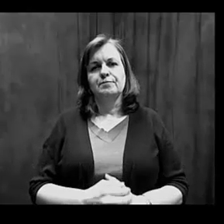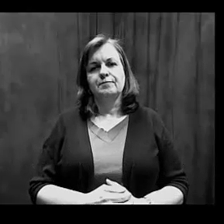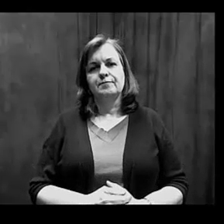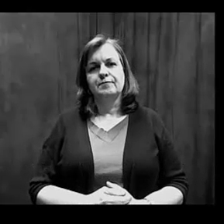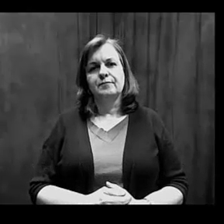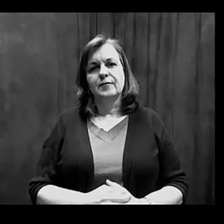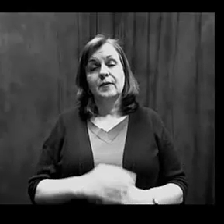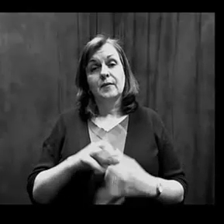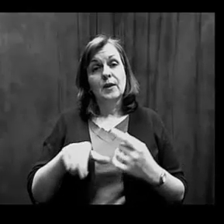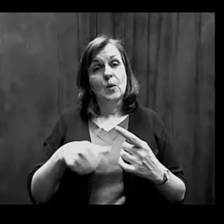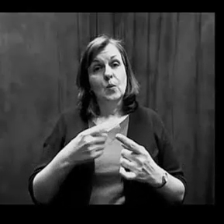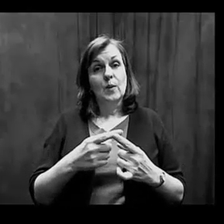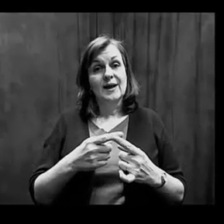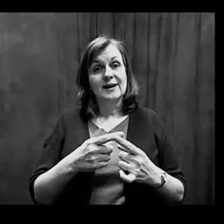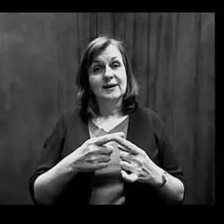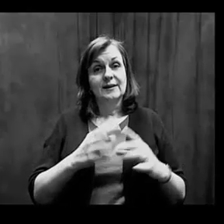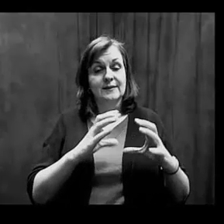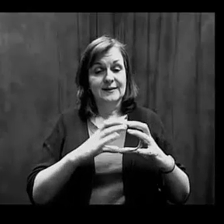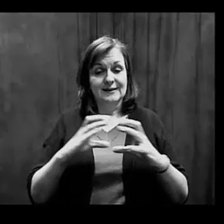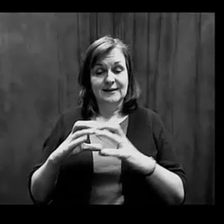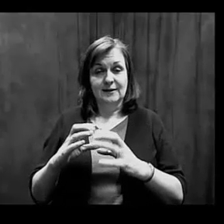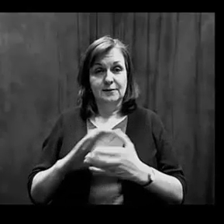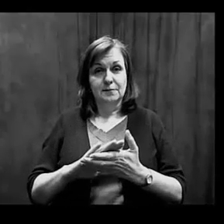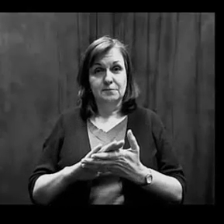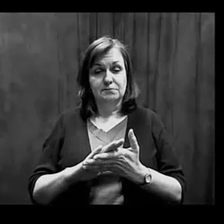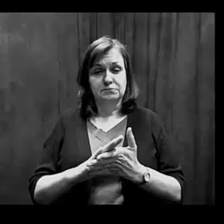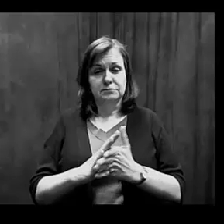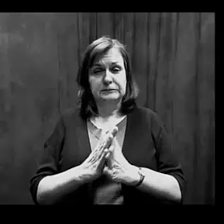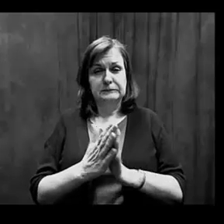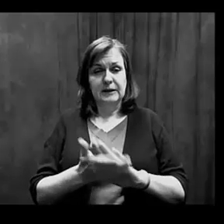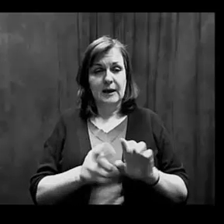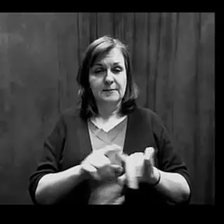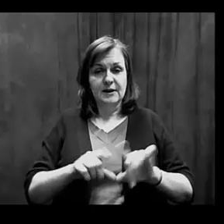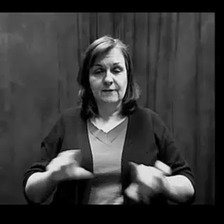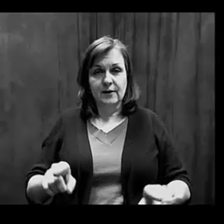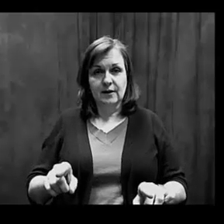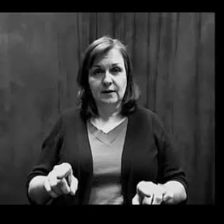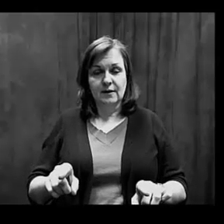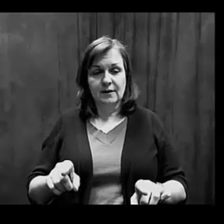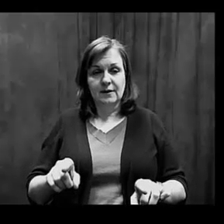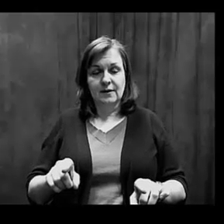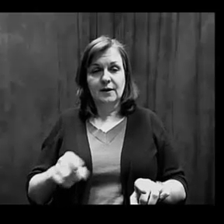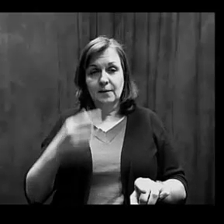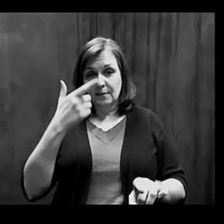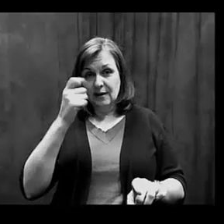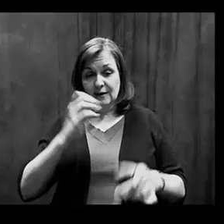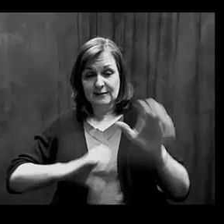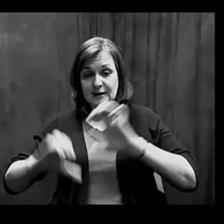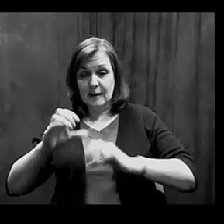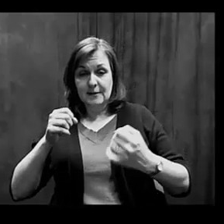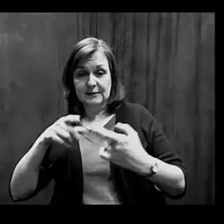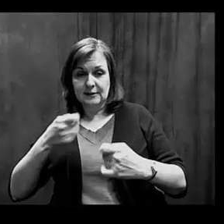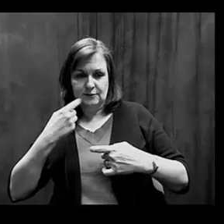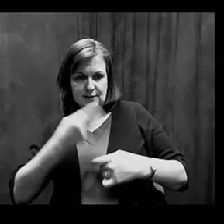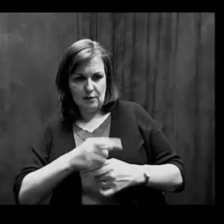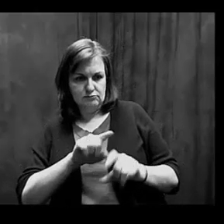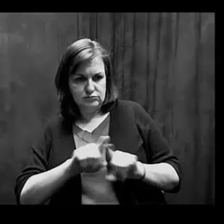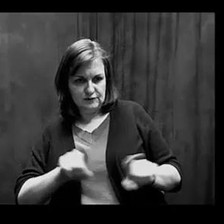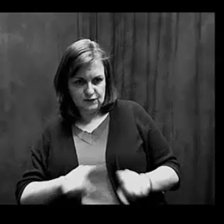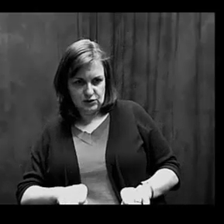ultimately when cells start to differentiate based on directions of chemical signals